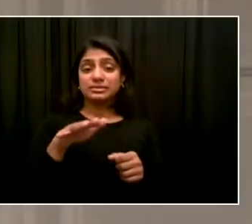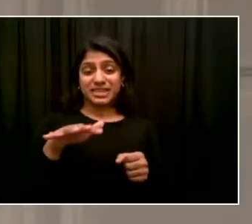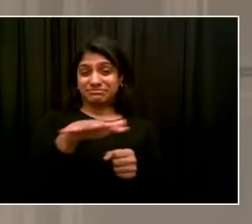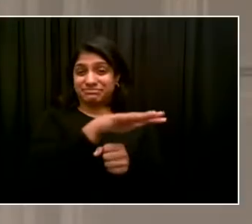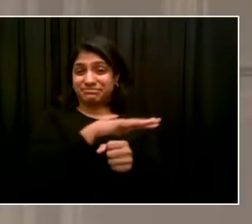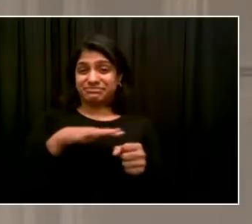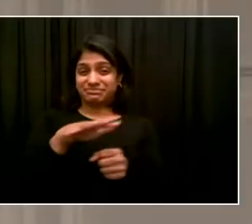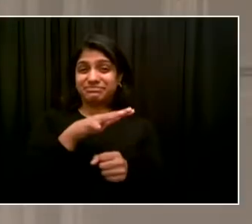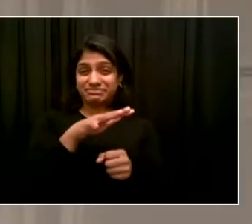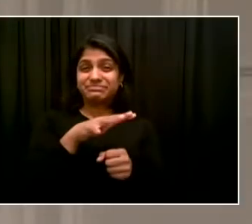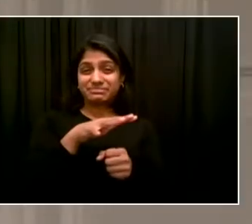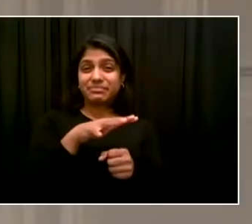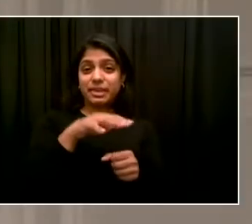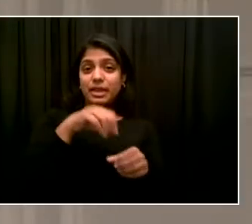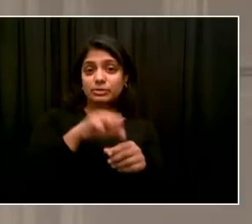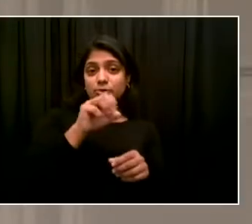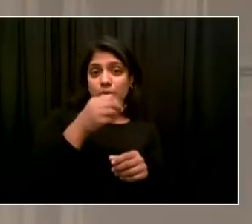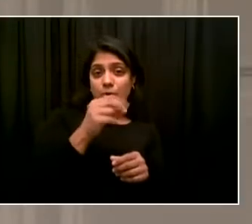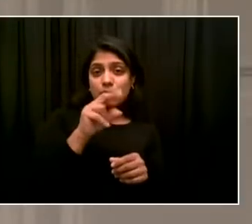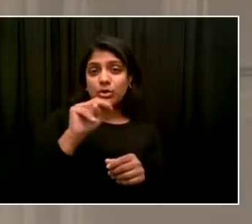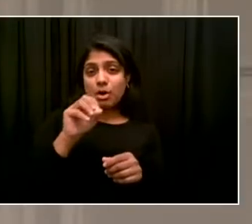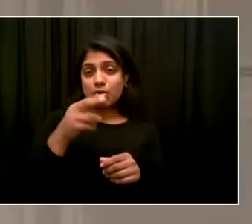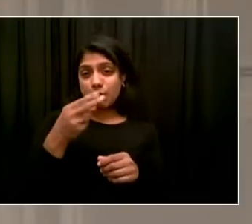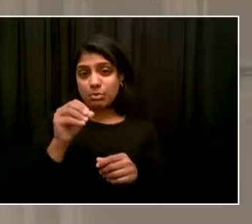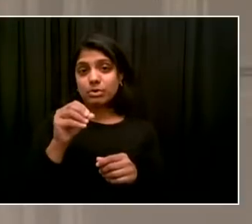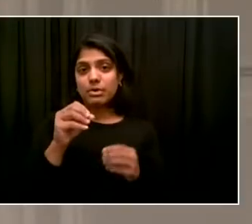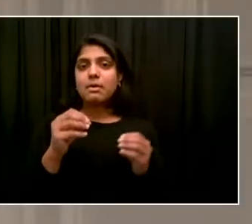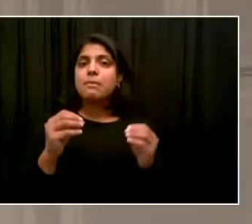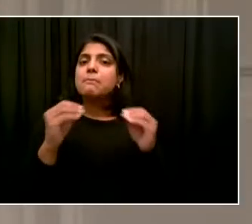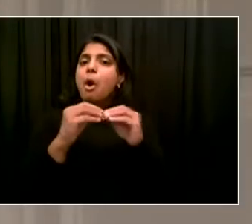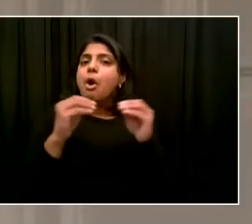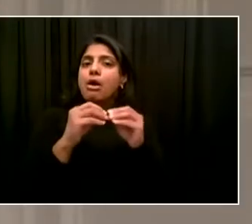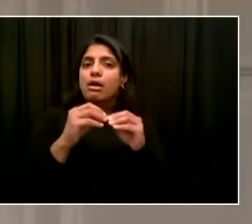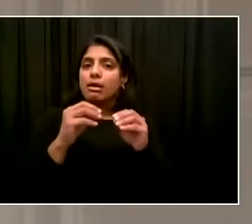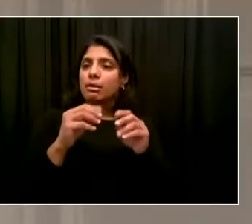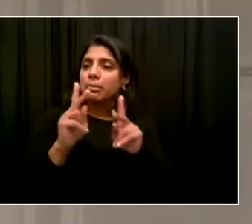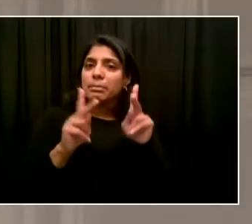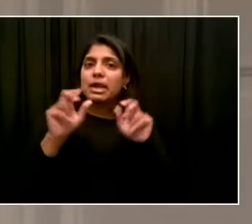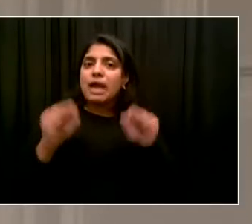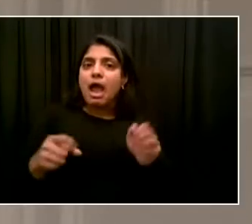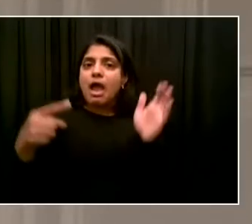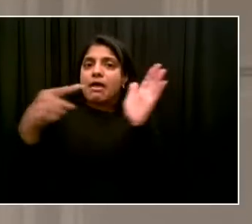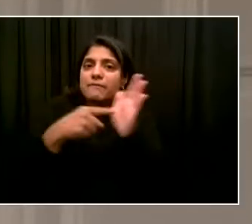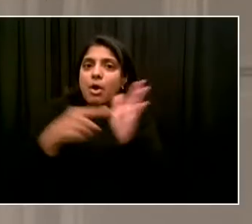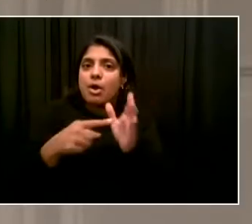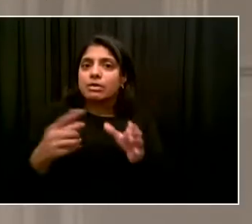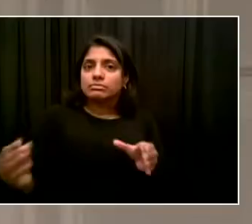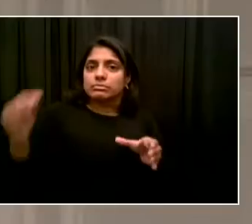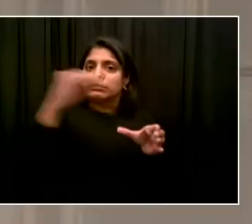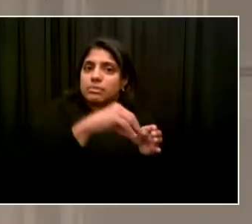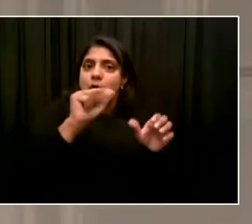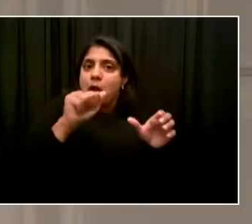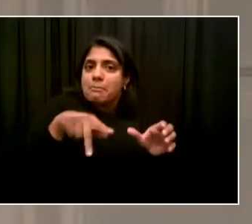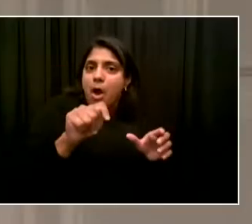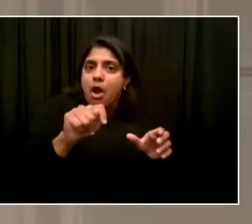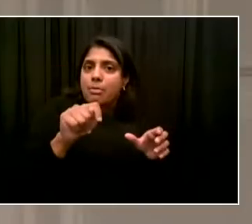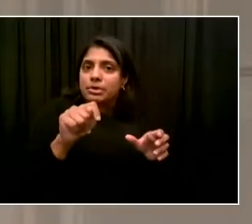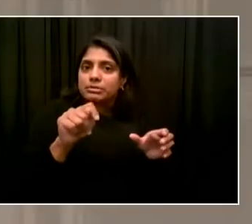BUILD AFFORDABLE HOSUING, THAT'S GOING TO CREATE 100% AFFORDABLE HOUSING ON THAT